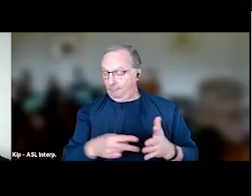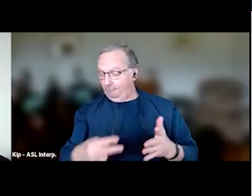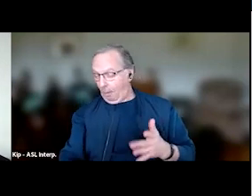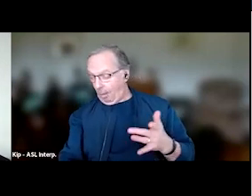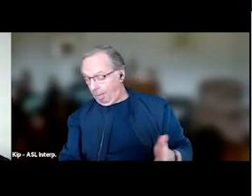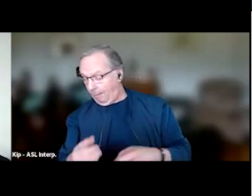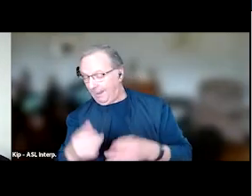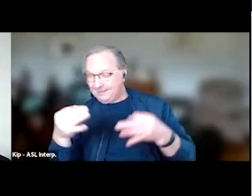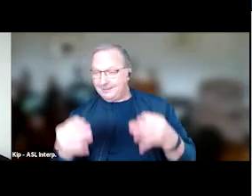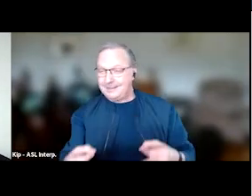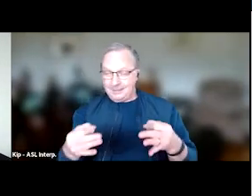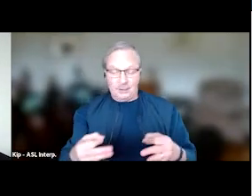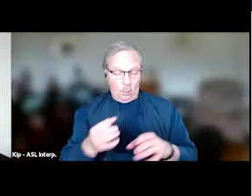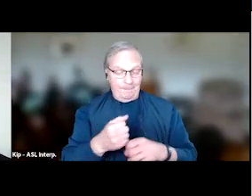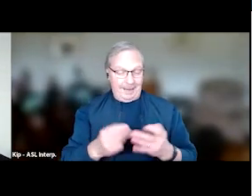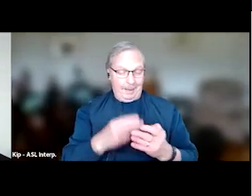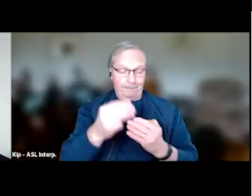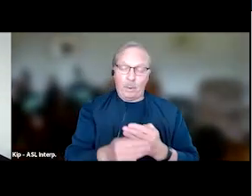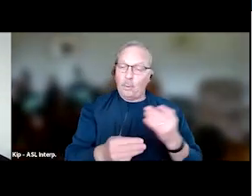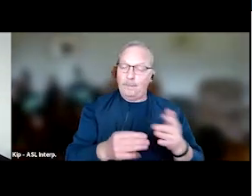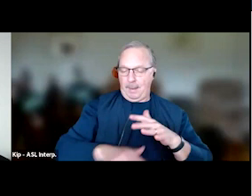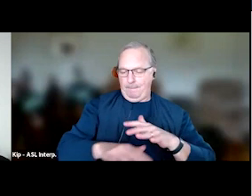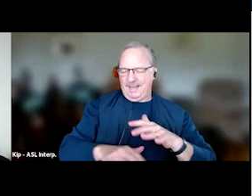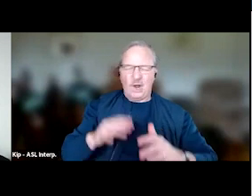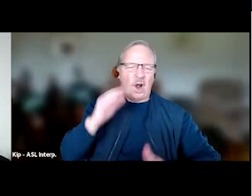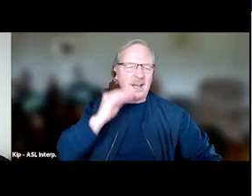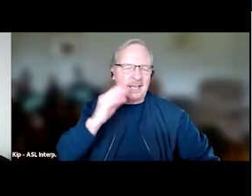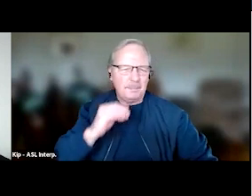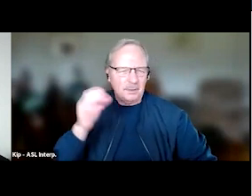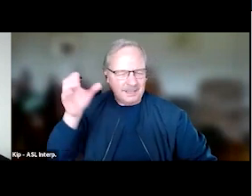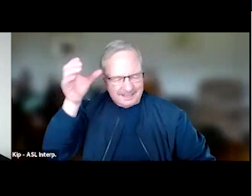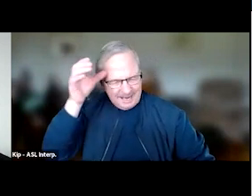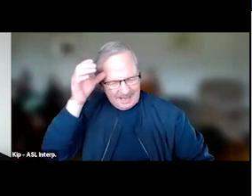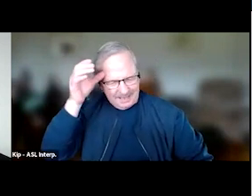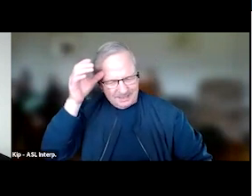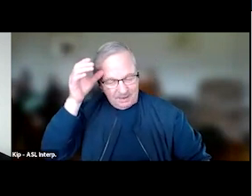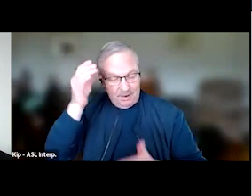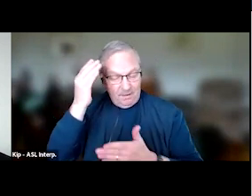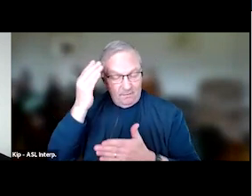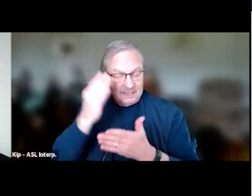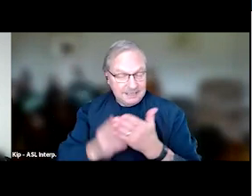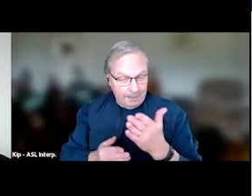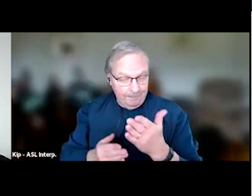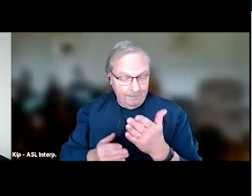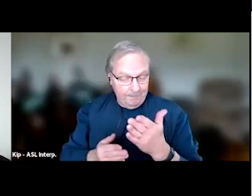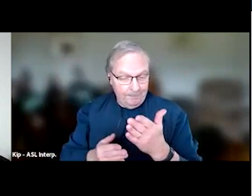or designing programs based on our experiences and knowledge, which for some, can be that of privilege and power.